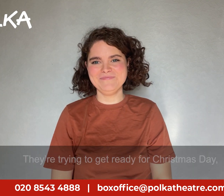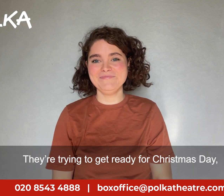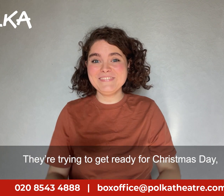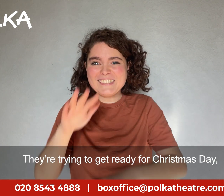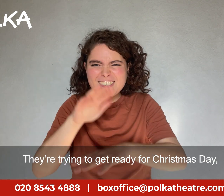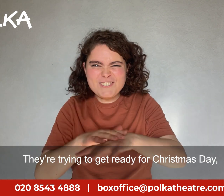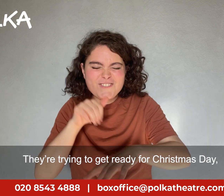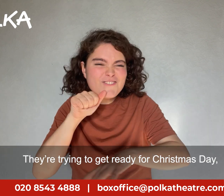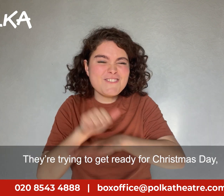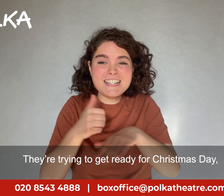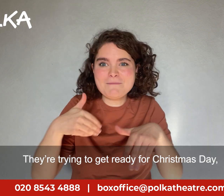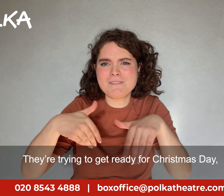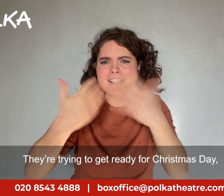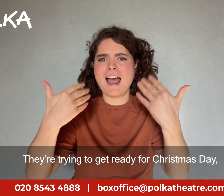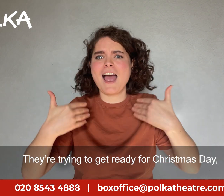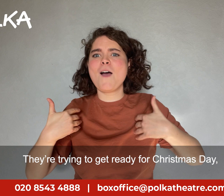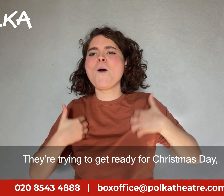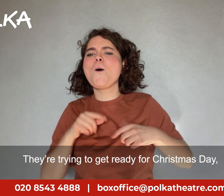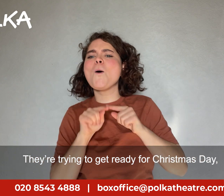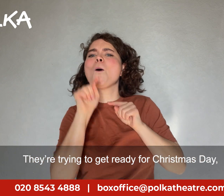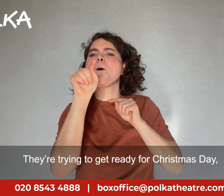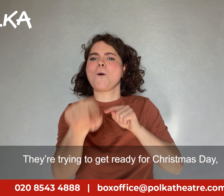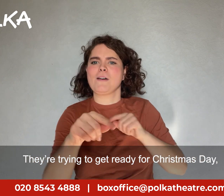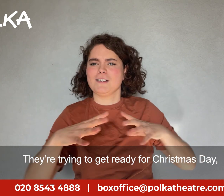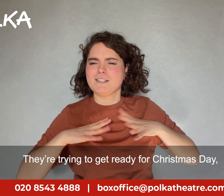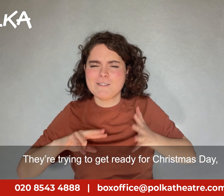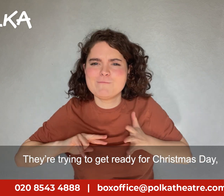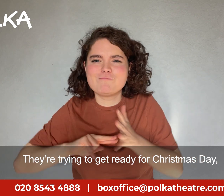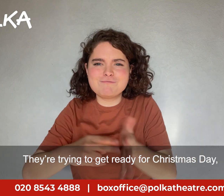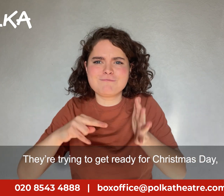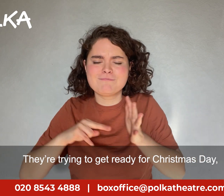They're trying to get ready for Christmas Day